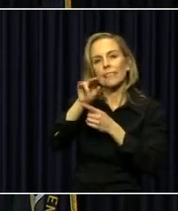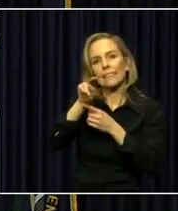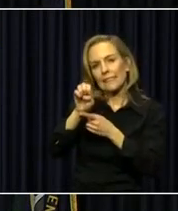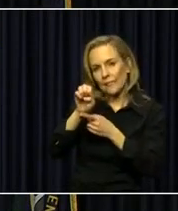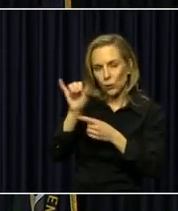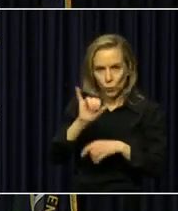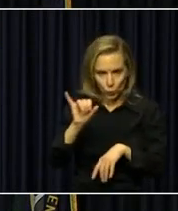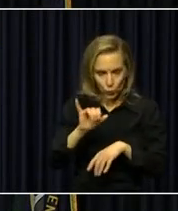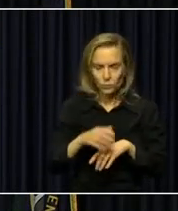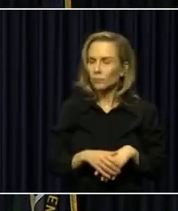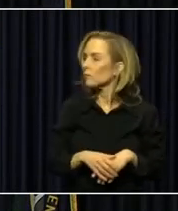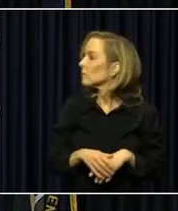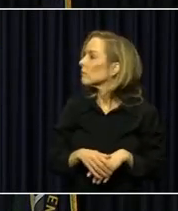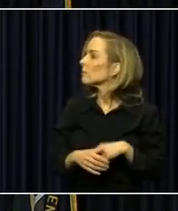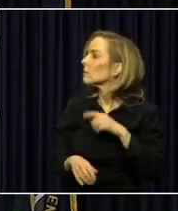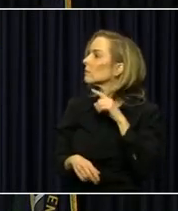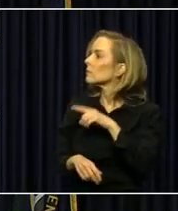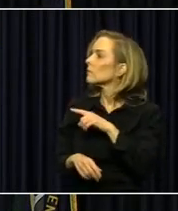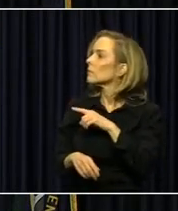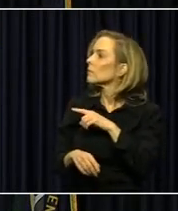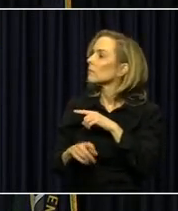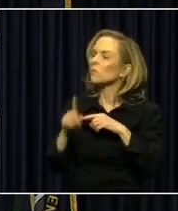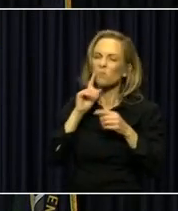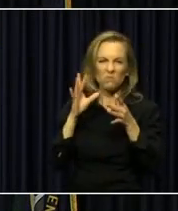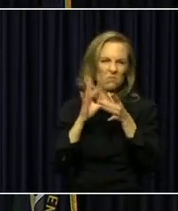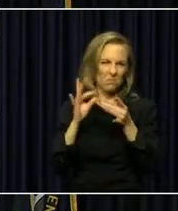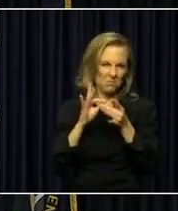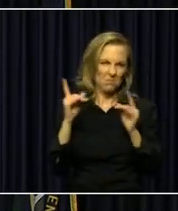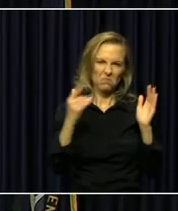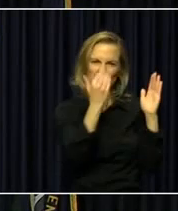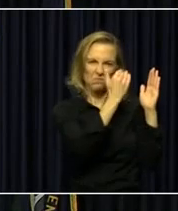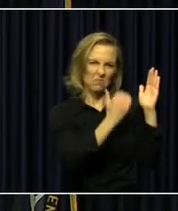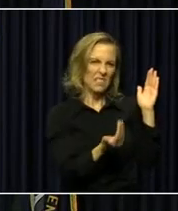MUCH HIGHER. IT'S STILL WE BELIEVE KIND OF